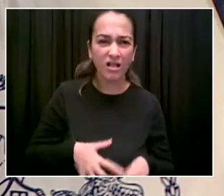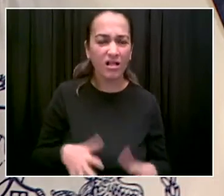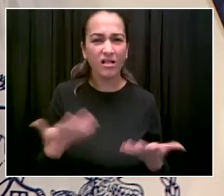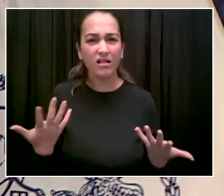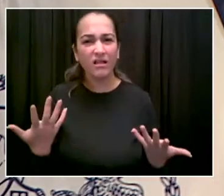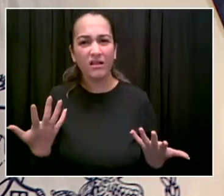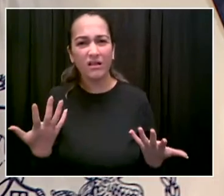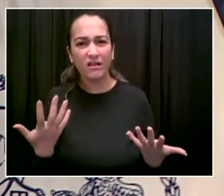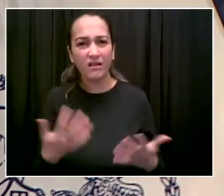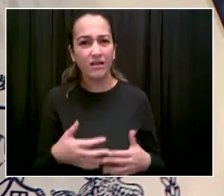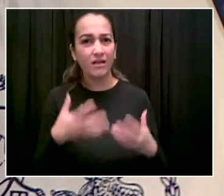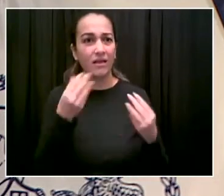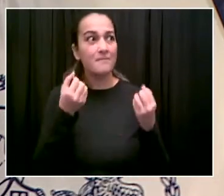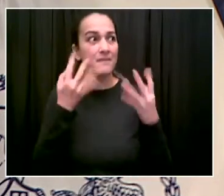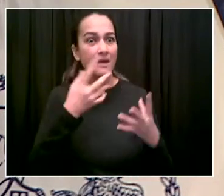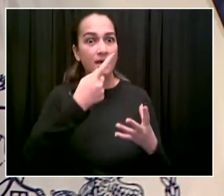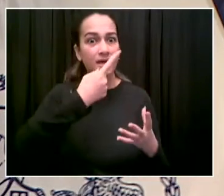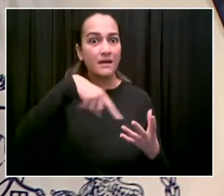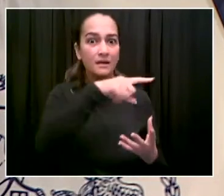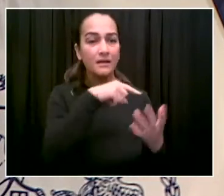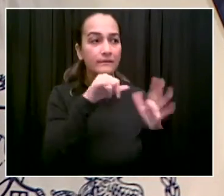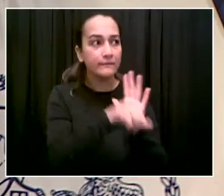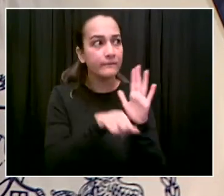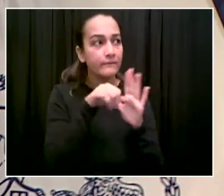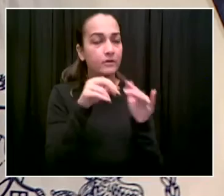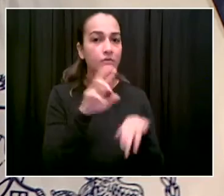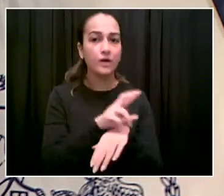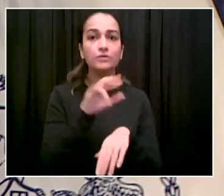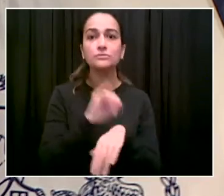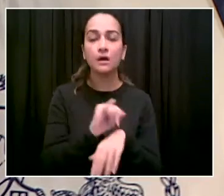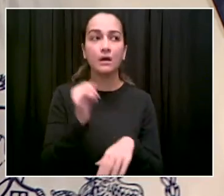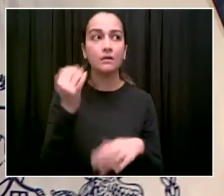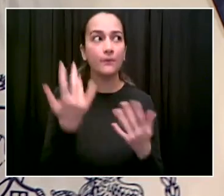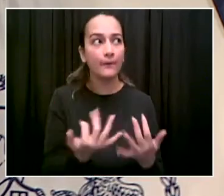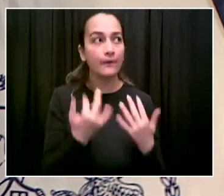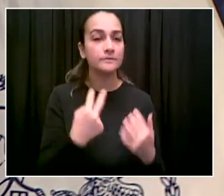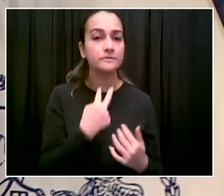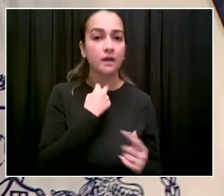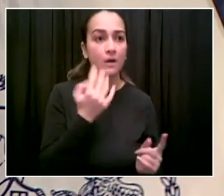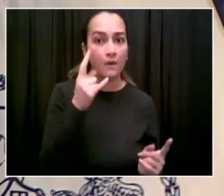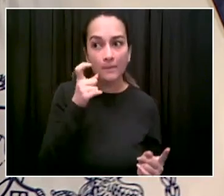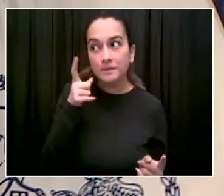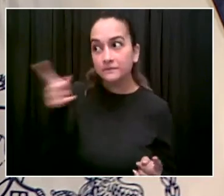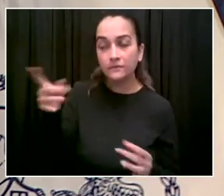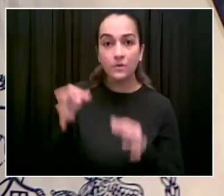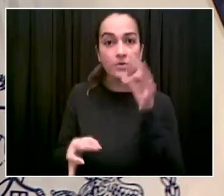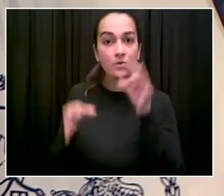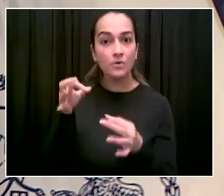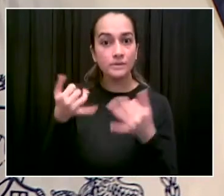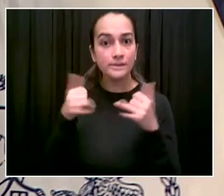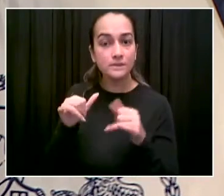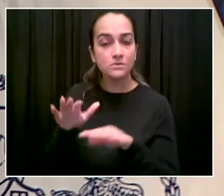AND, SO MANY INCARCERATED PEOPLE WAITING FOR TRIAL BECAUSE THE COURT SYSTEM HAS